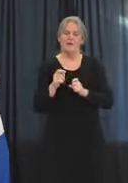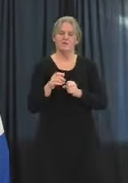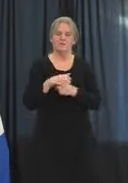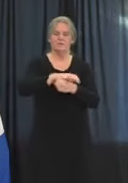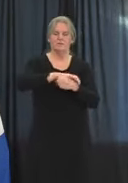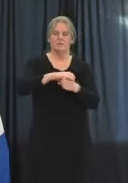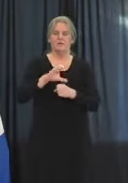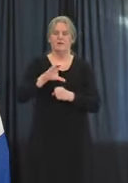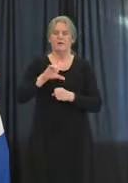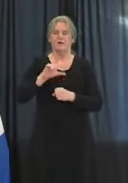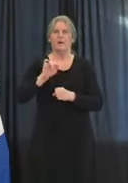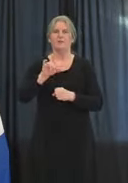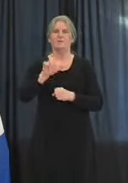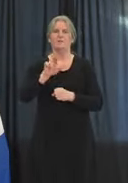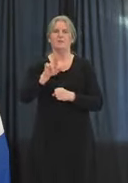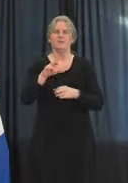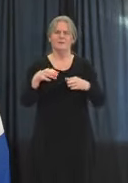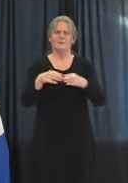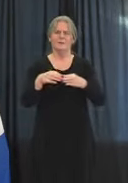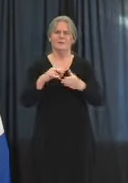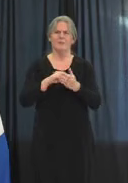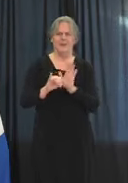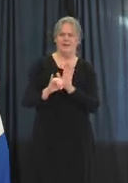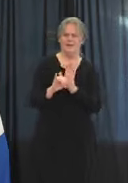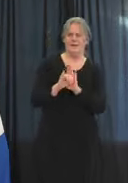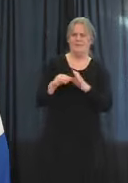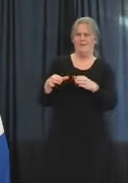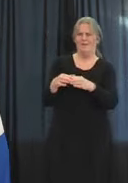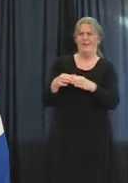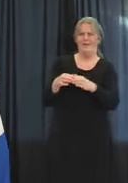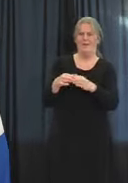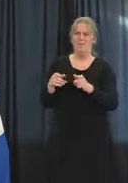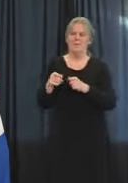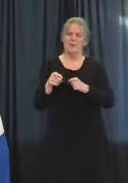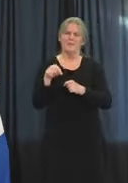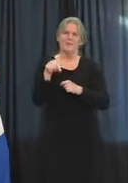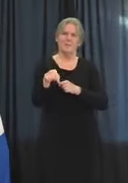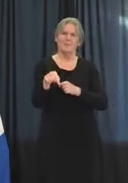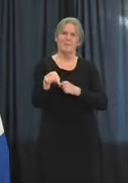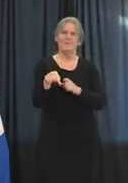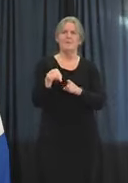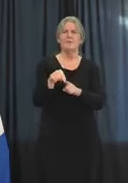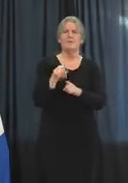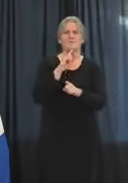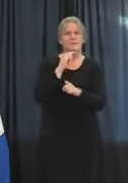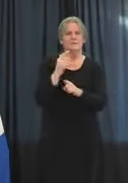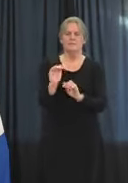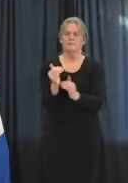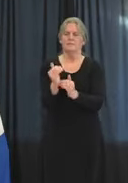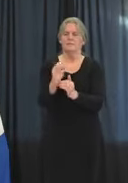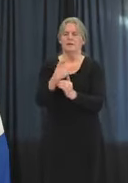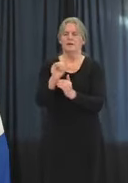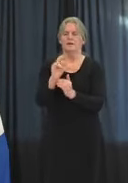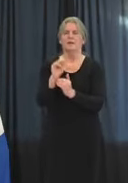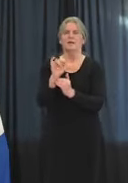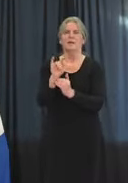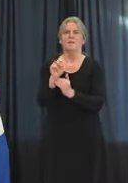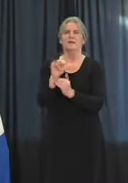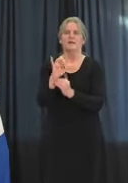I will explain how we are doing that. In cluster identification and management, the goal is still containment in order to prevent